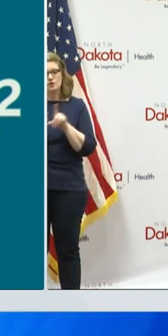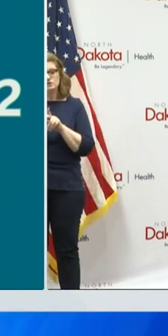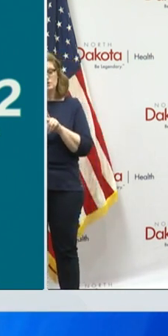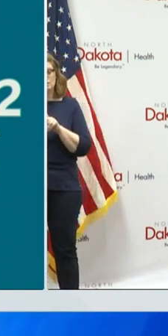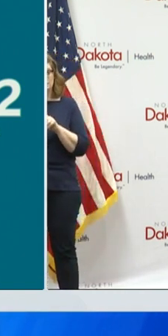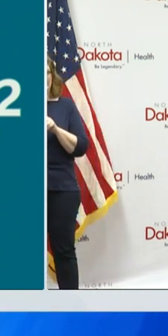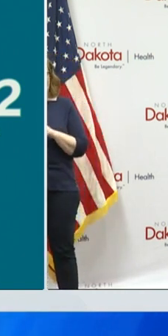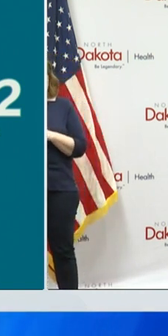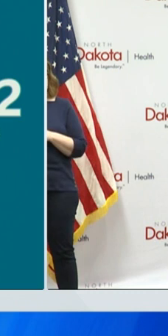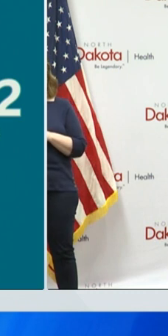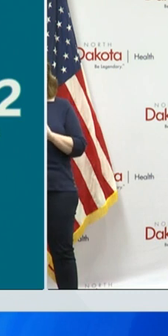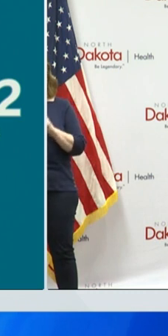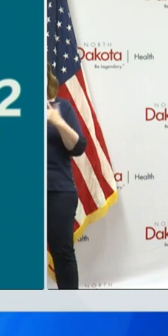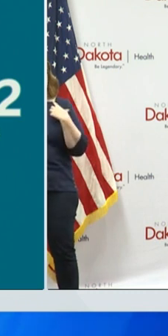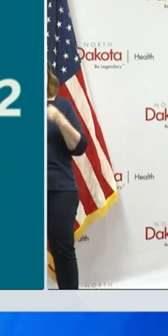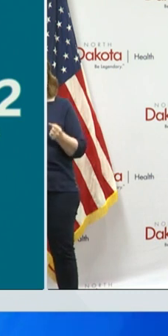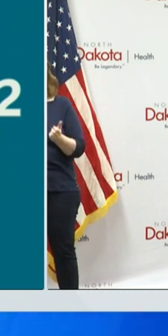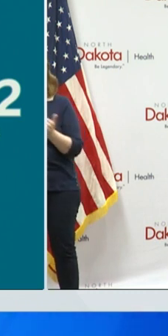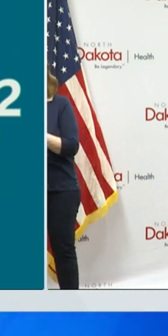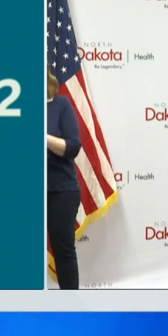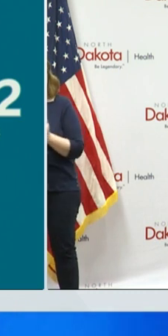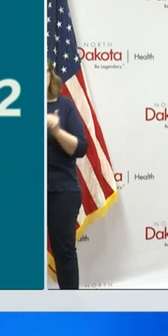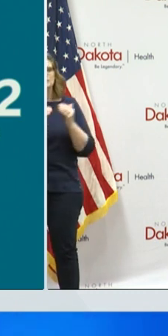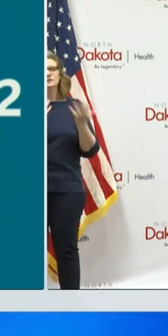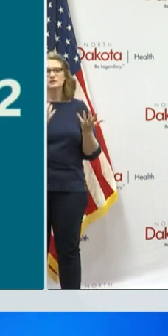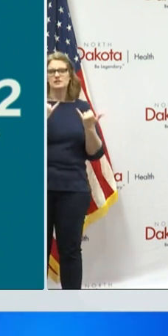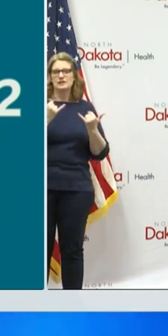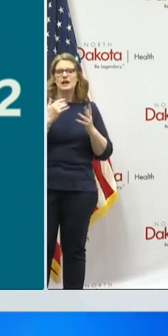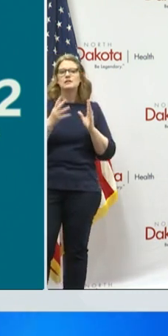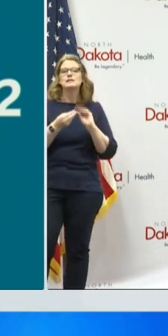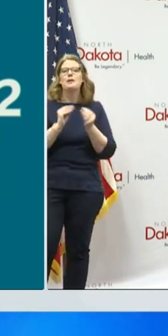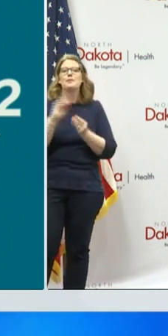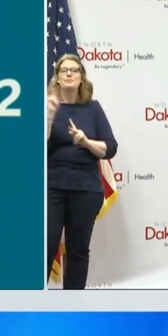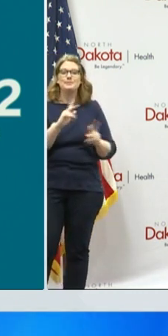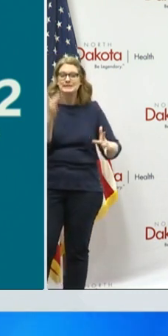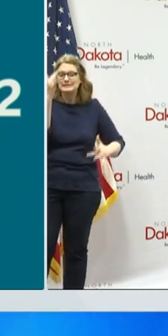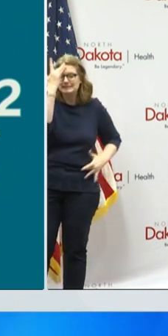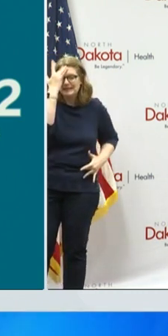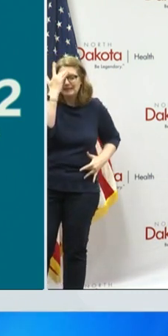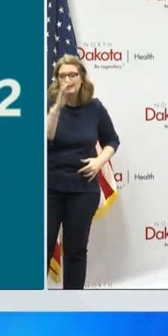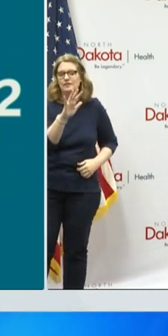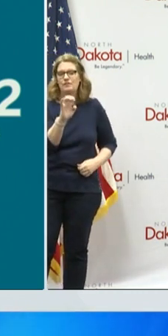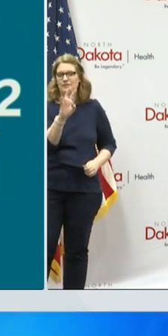WHEN WE LOOK AT THE NET CASE BREAKDOWN OF THE 40 NEW CASES